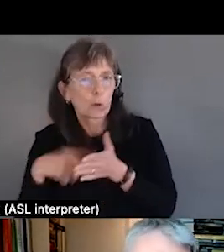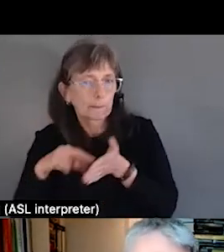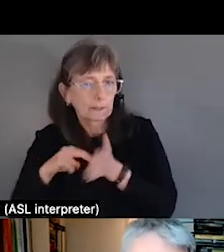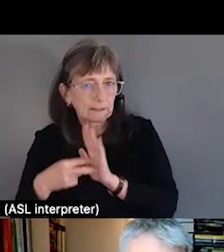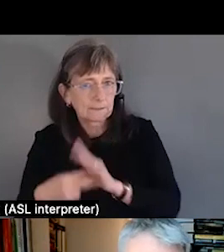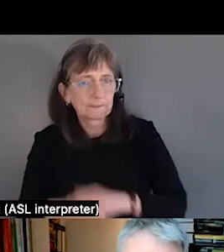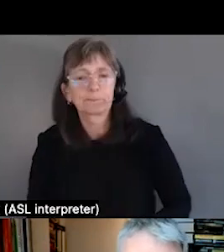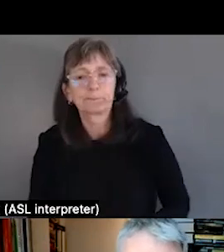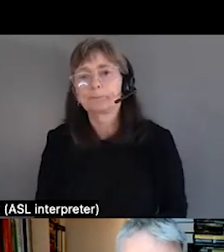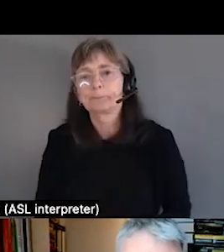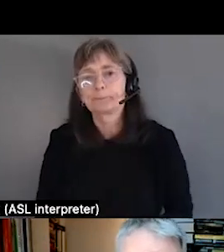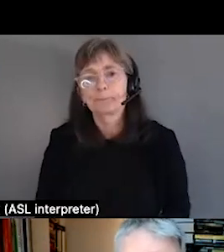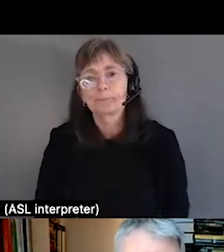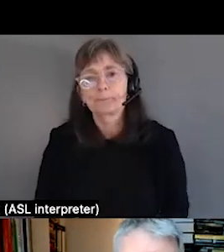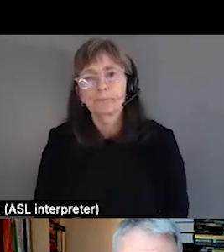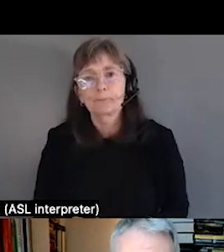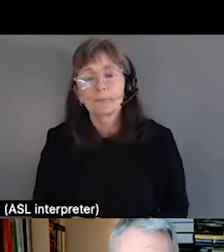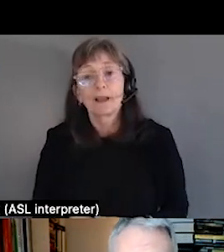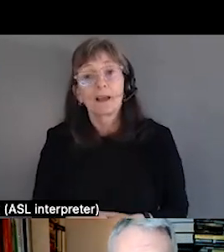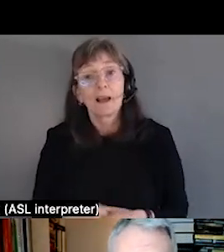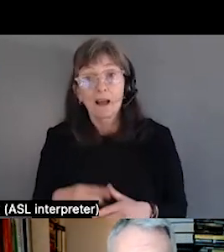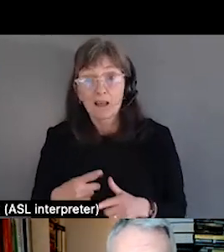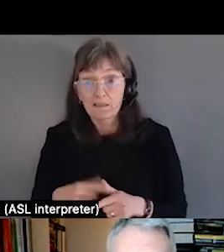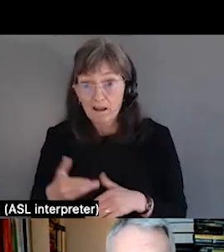And then really go on to talk about the opportunities that Thema offers